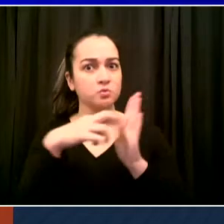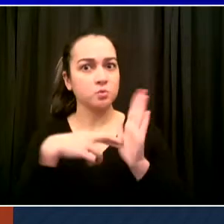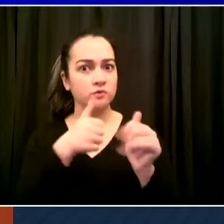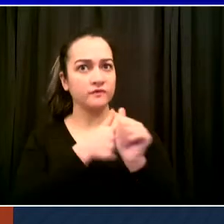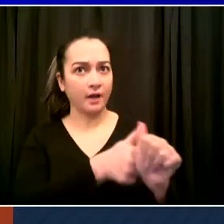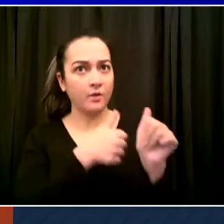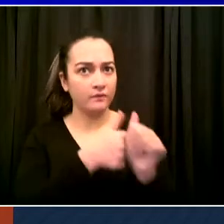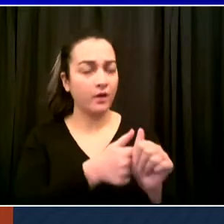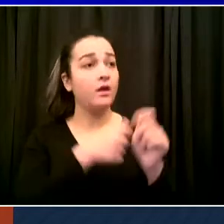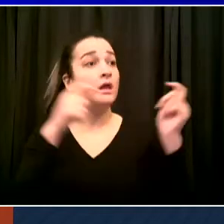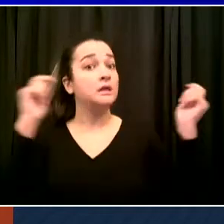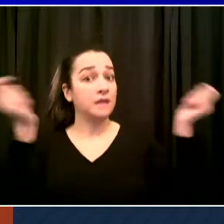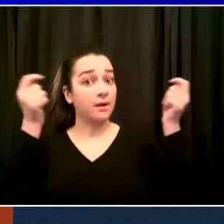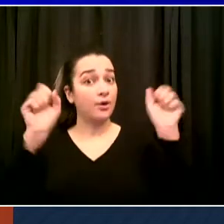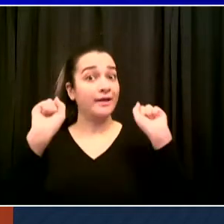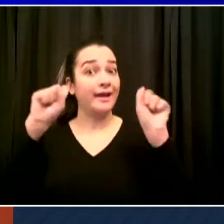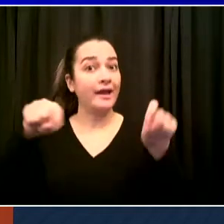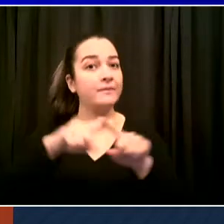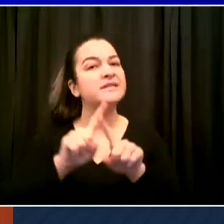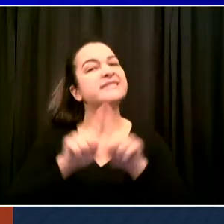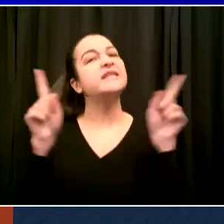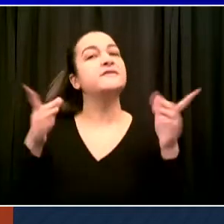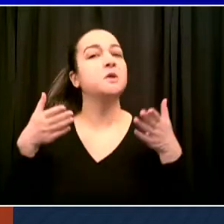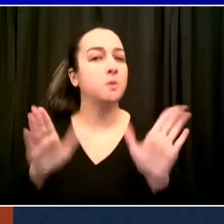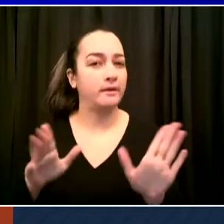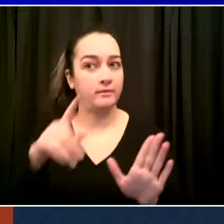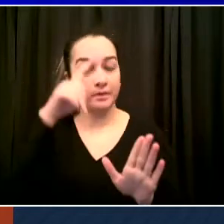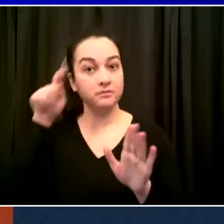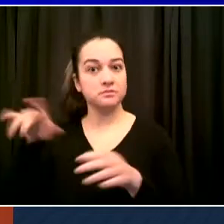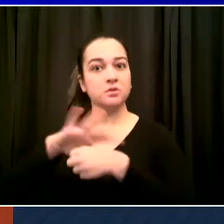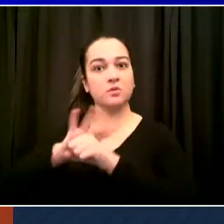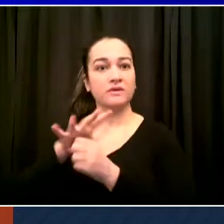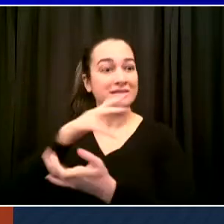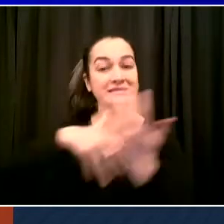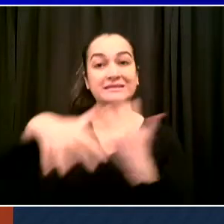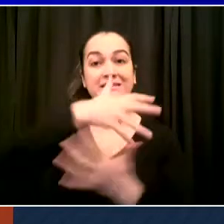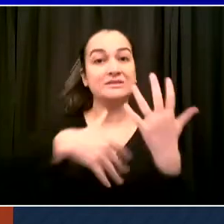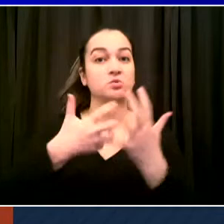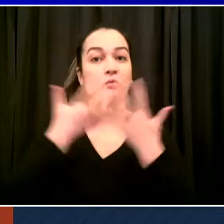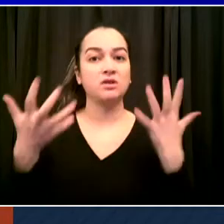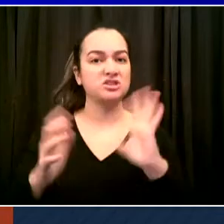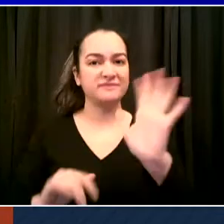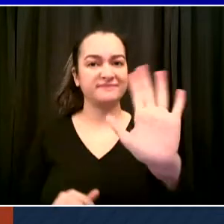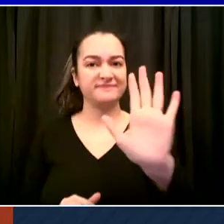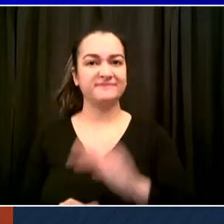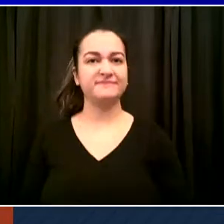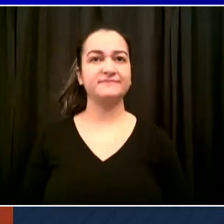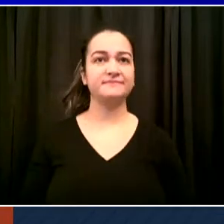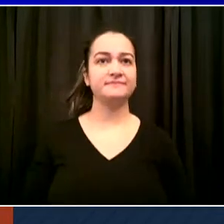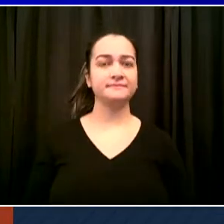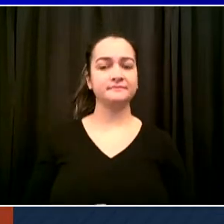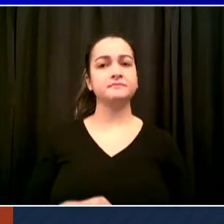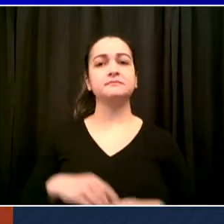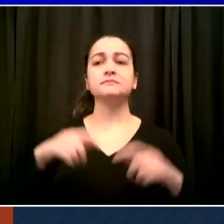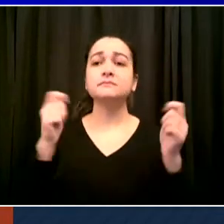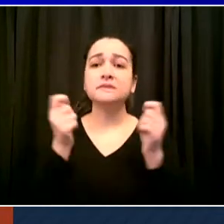WE ARE GETTING THE WORD OUT, OF COURSE PEOPLE CCAN AND SHOULD CELEBRATE PURIM